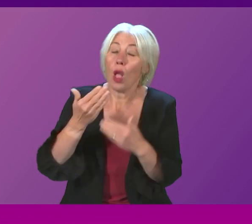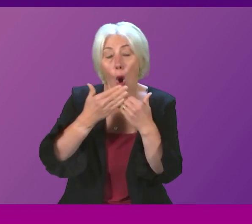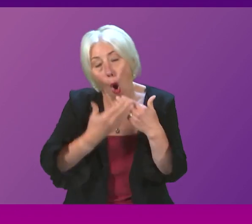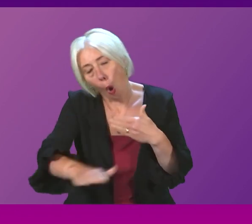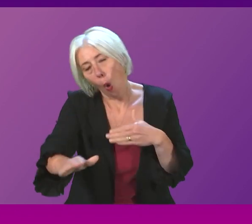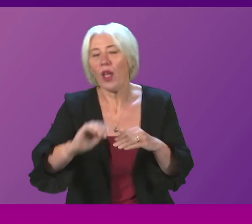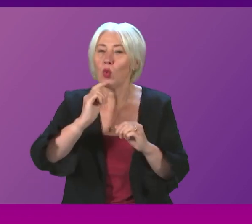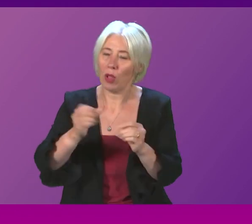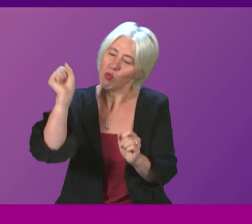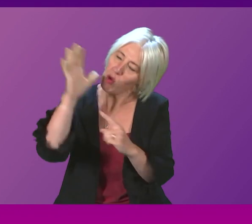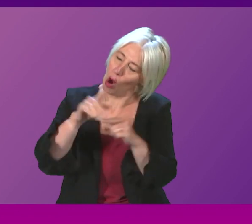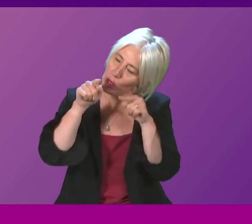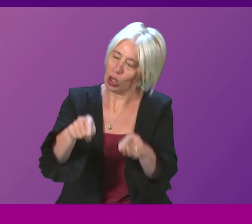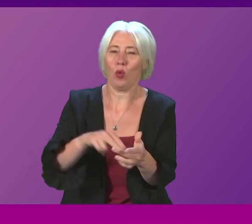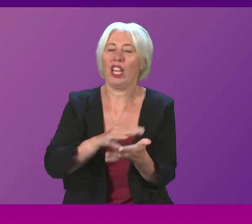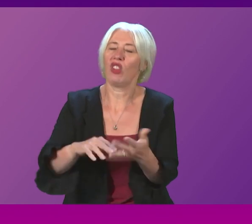the national health service.